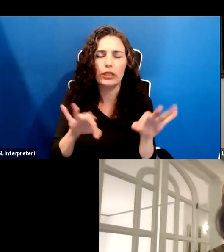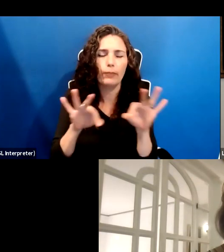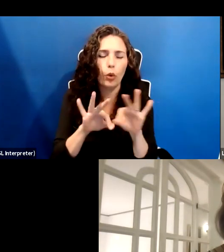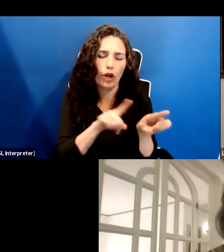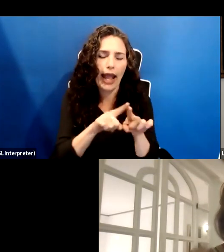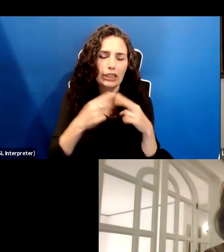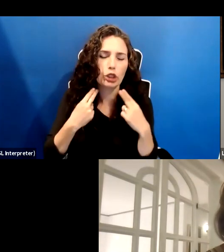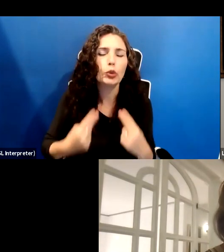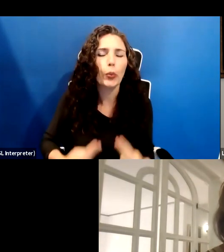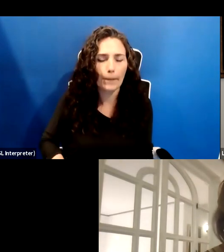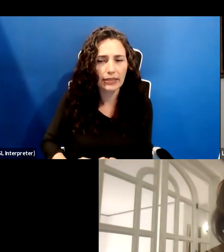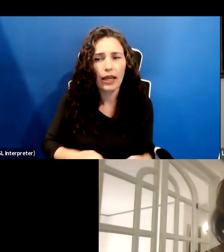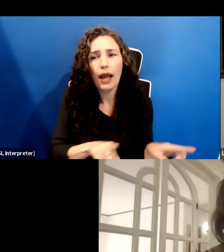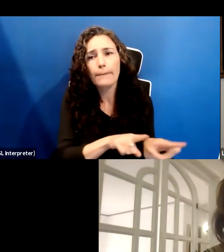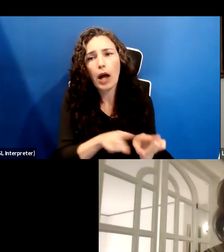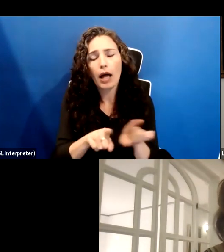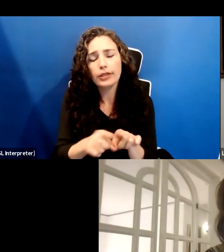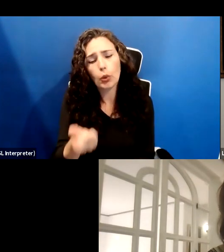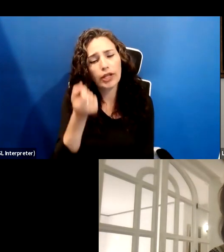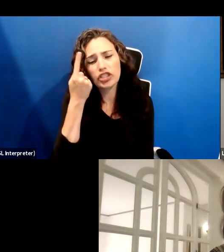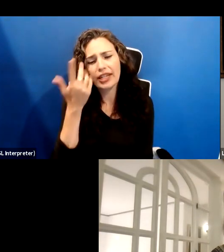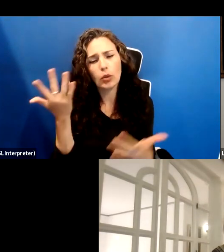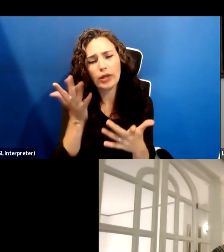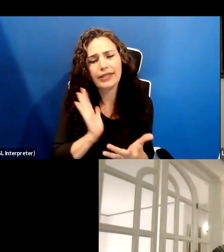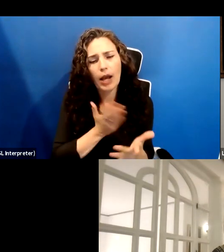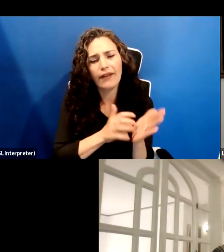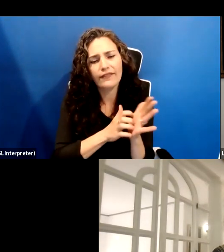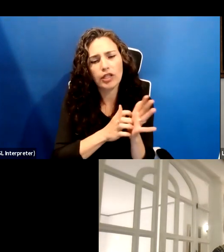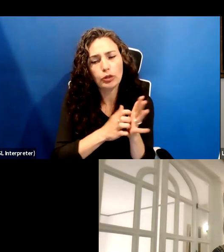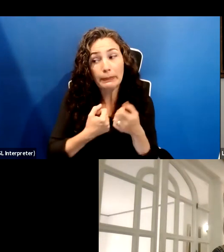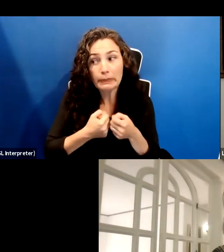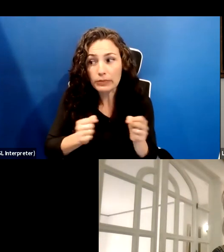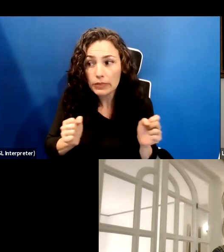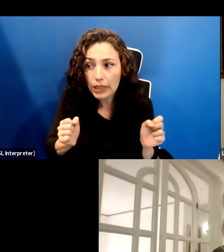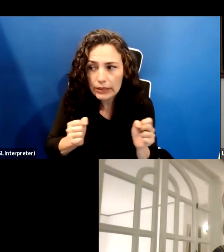but also understanding what our vulnerabilities are. And it's not just,